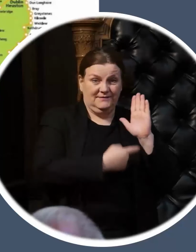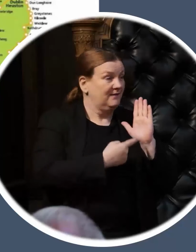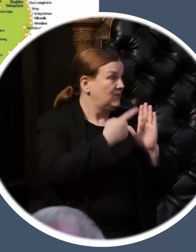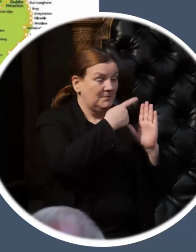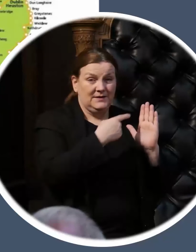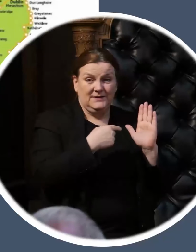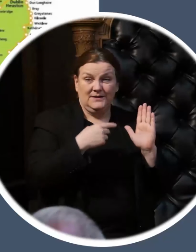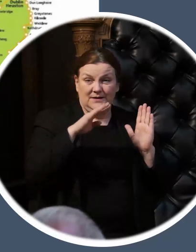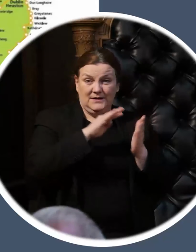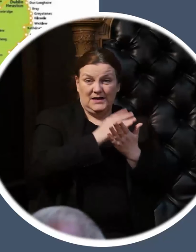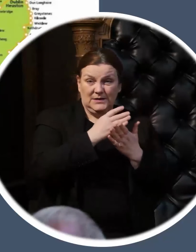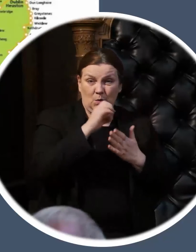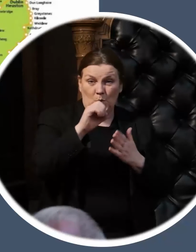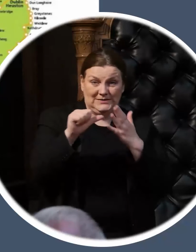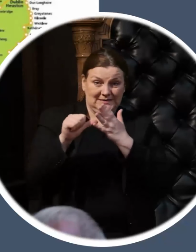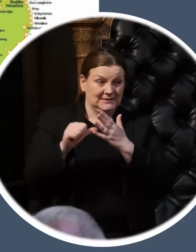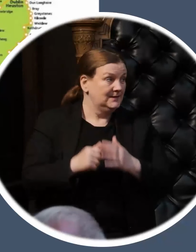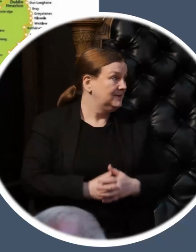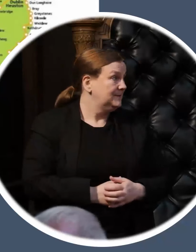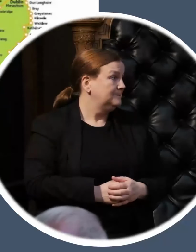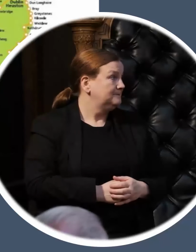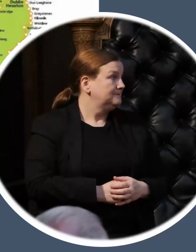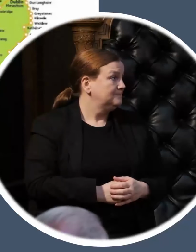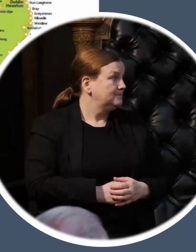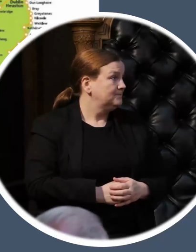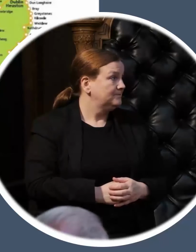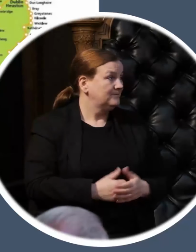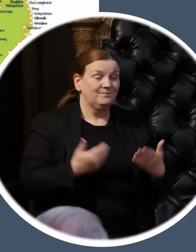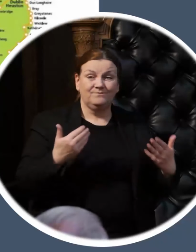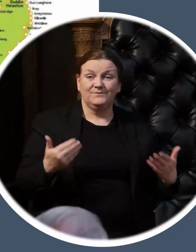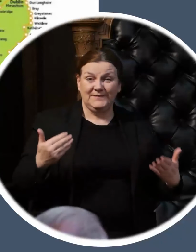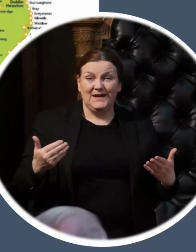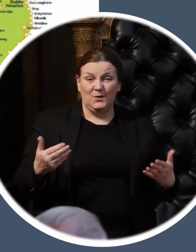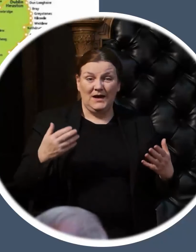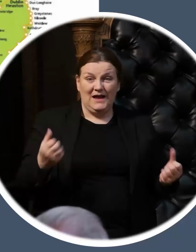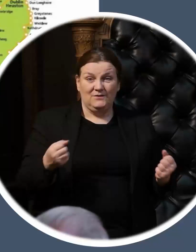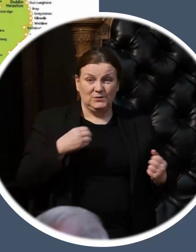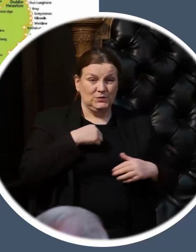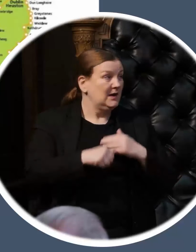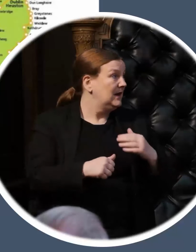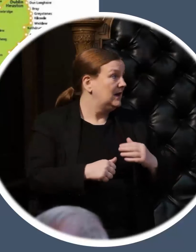and then the present one that we have today, it always gets the same reaction,